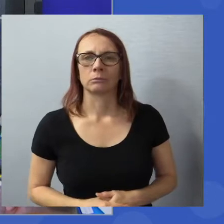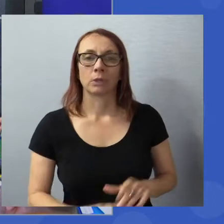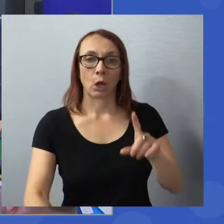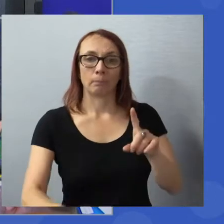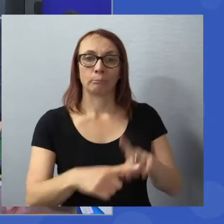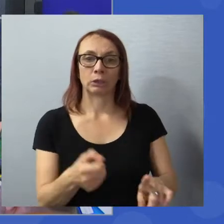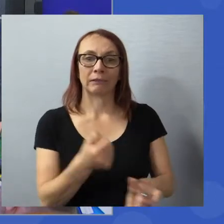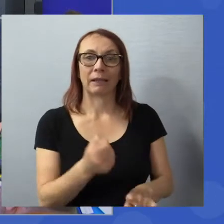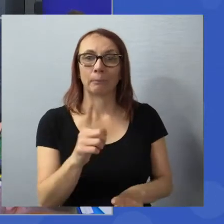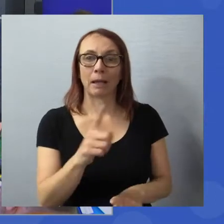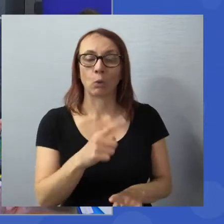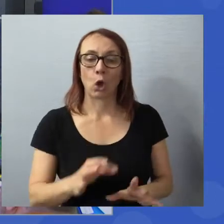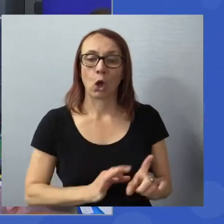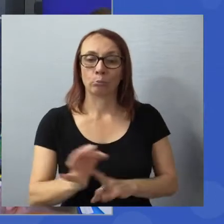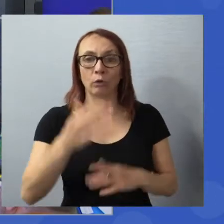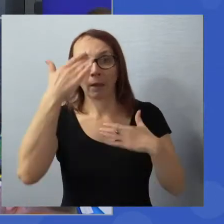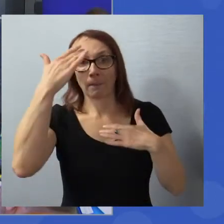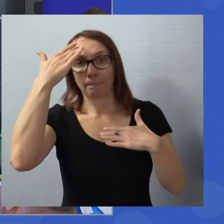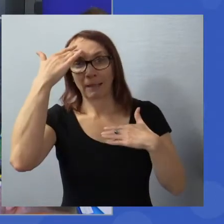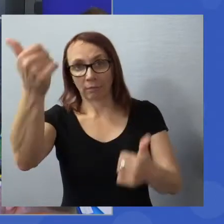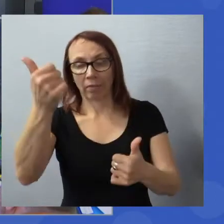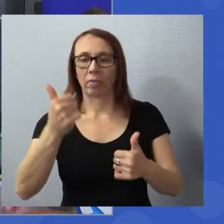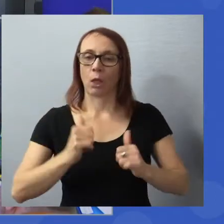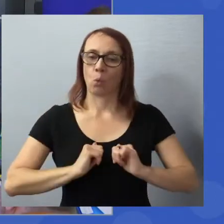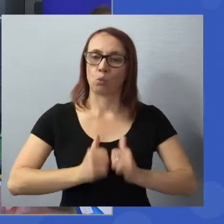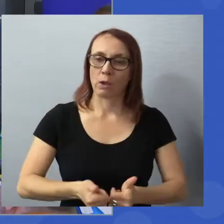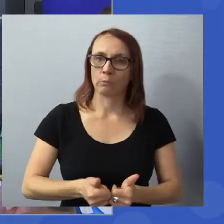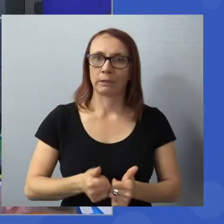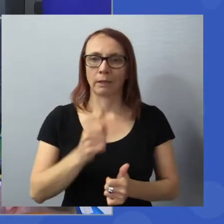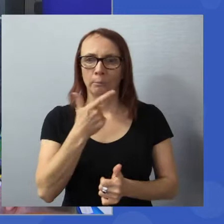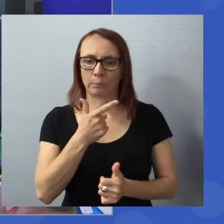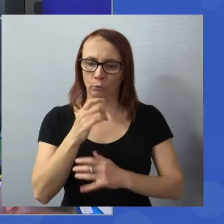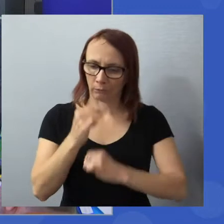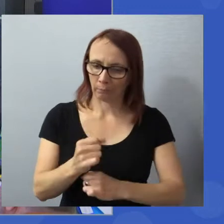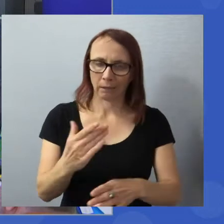mental health well-being people give more committed to the workplace ability